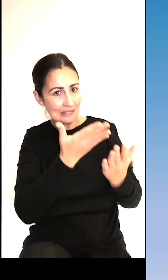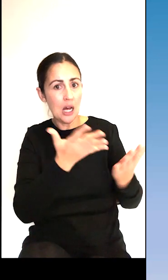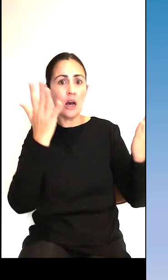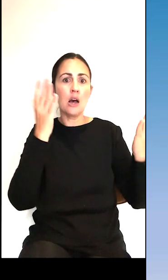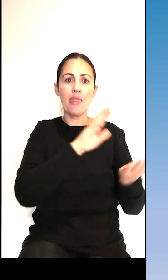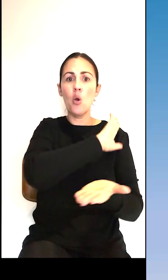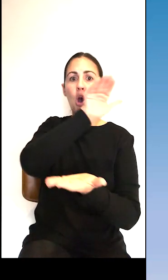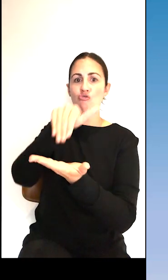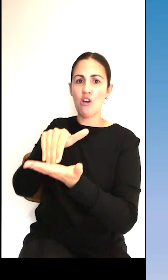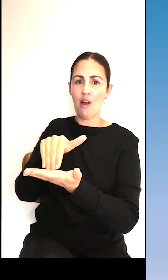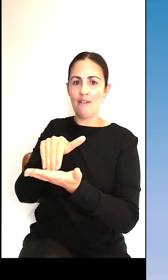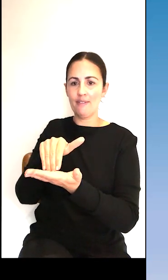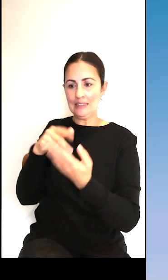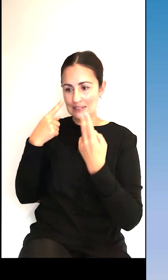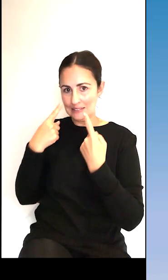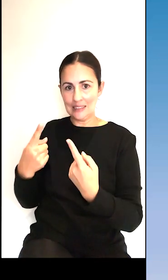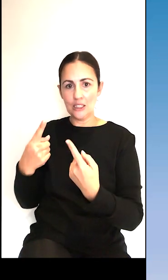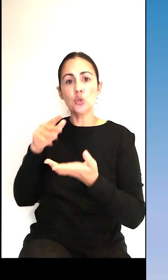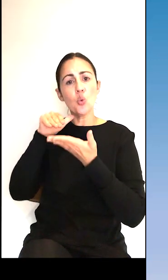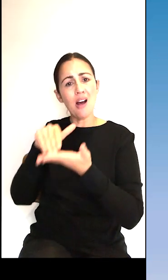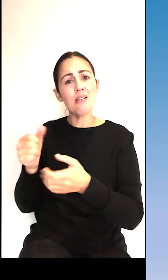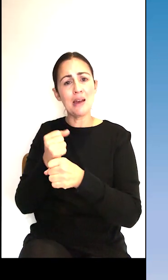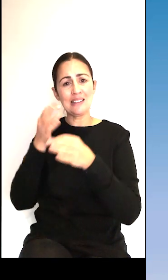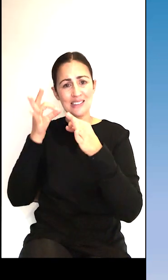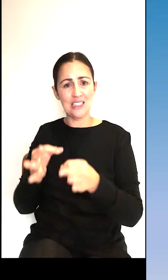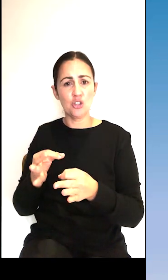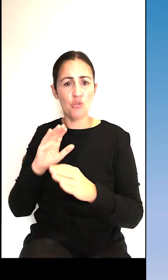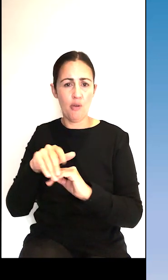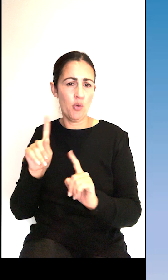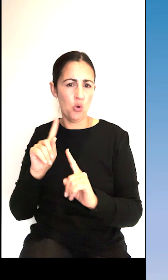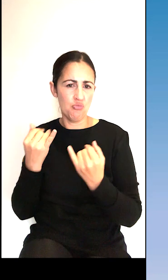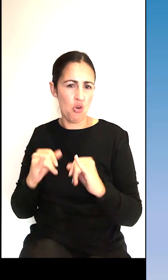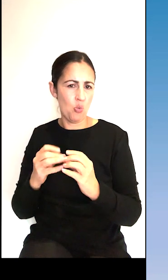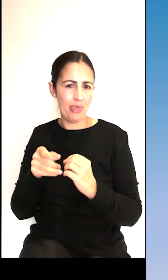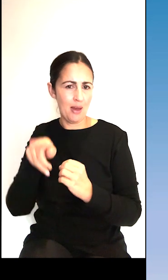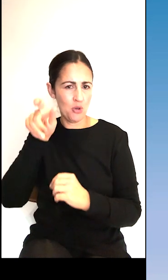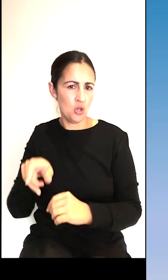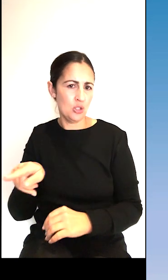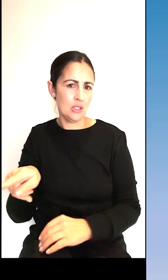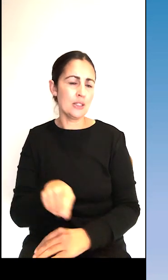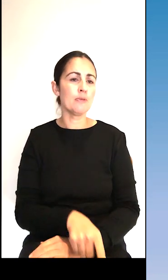get them to the hospital and make those decisions that need to be made. Next slide thank you.